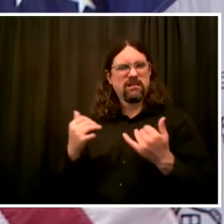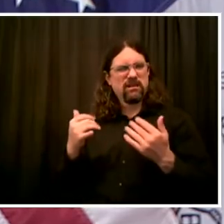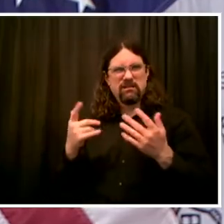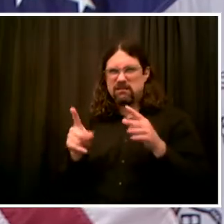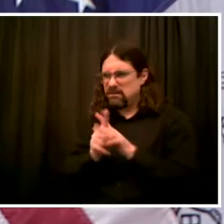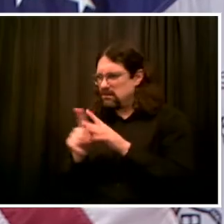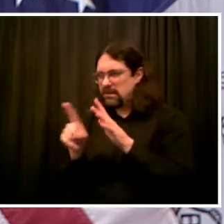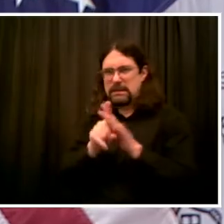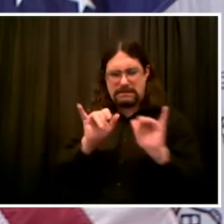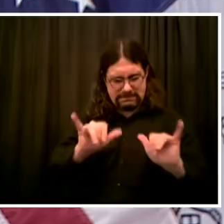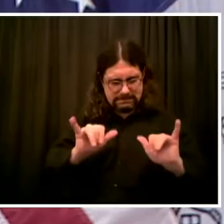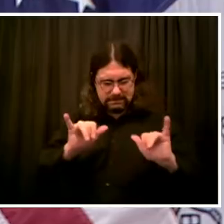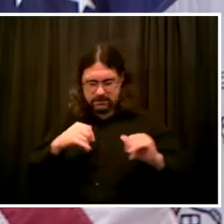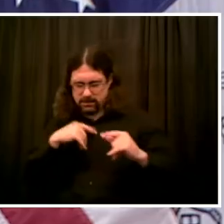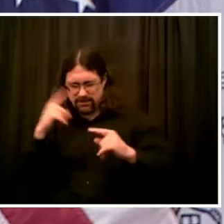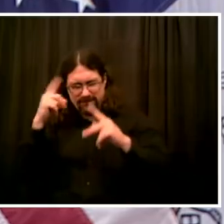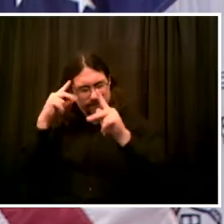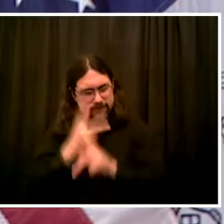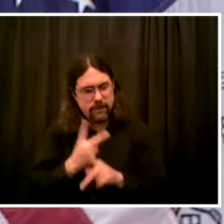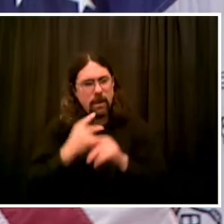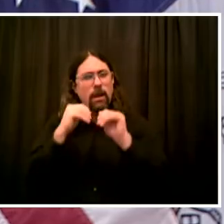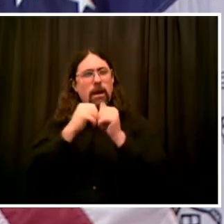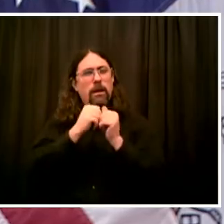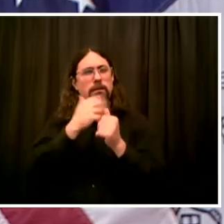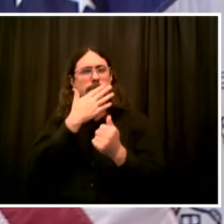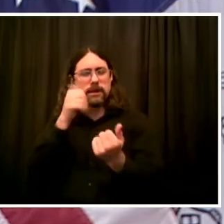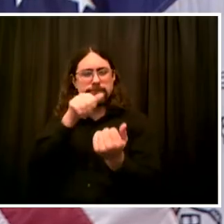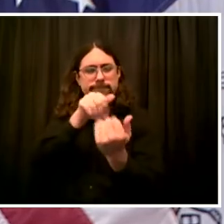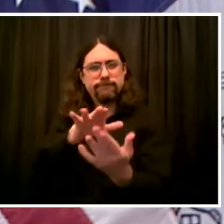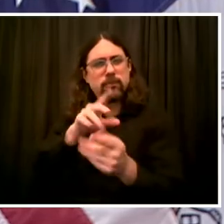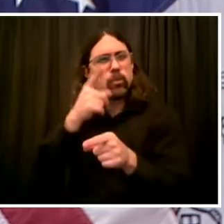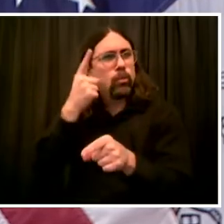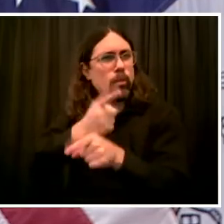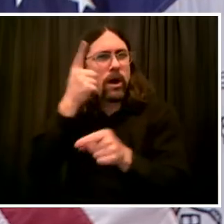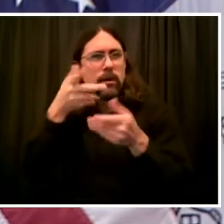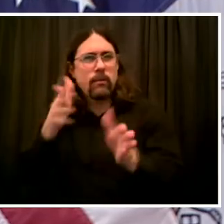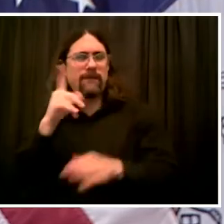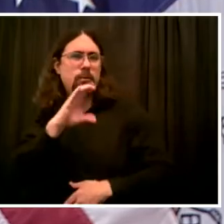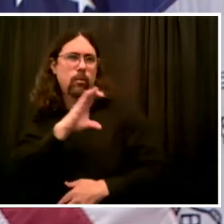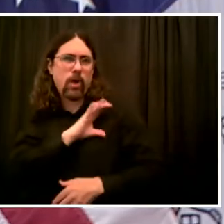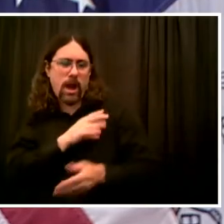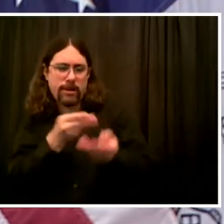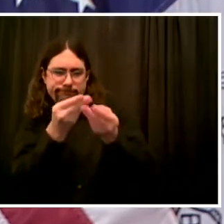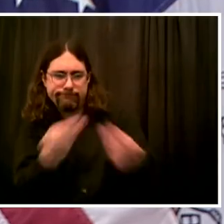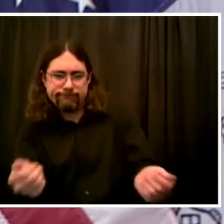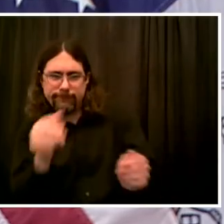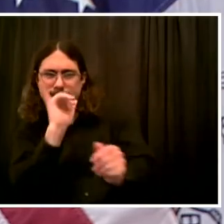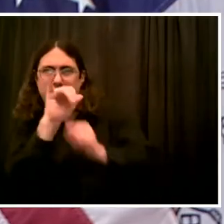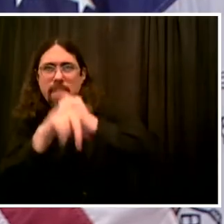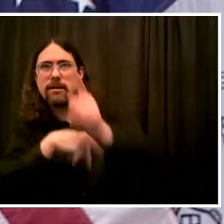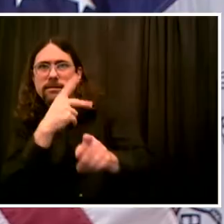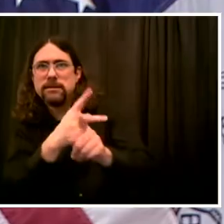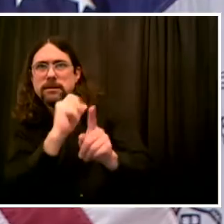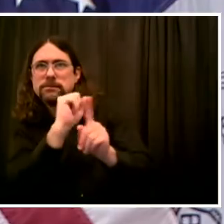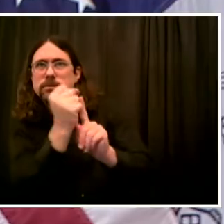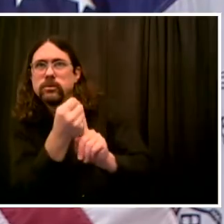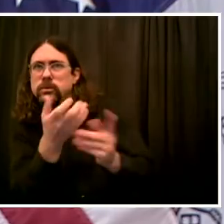COMPLEX AND EMOTIONAL. WE HAVE TO FIGURE OUT HOW TO DEAL WITH THOSE BE FOR AL THOSE FOLKS WHO AYS THE